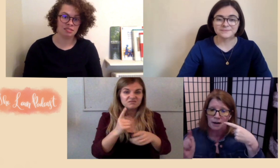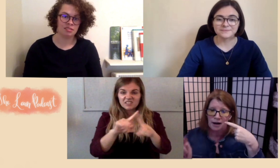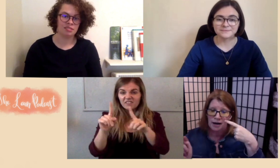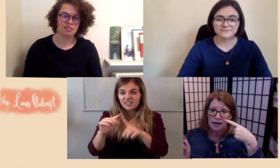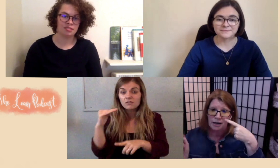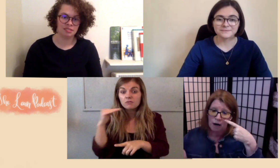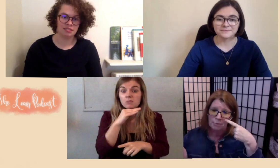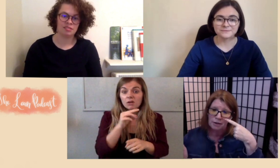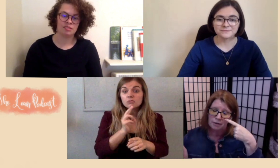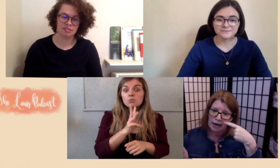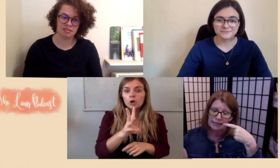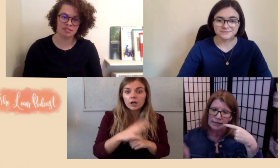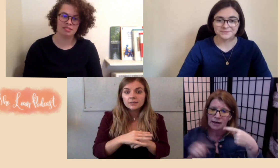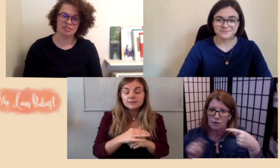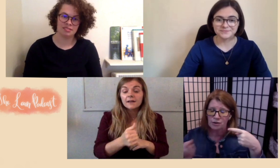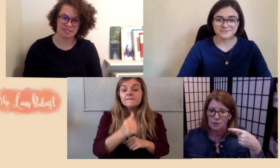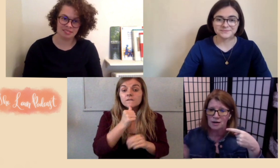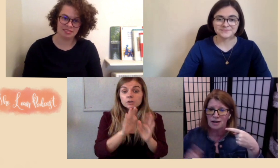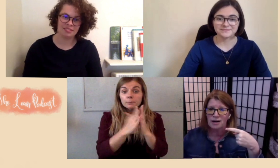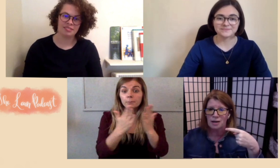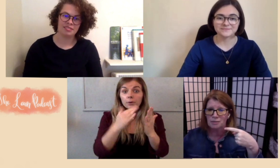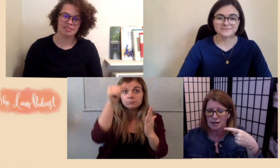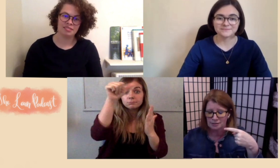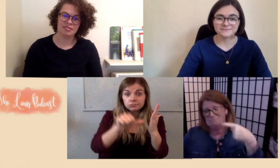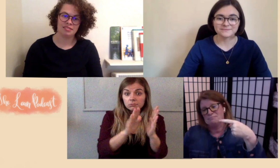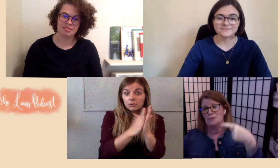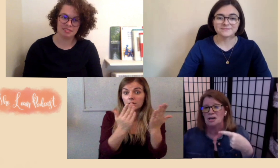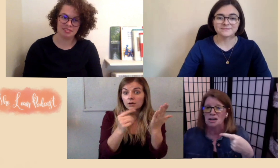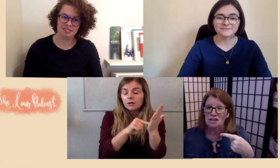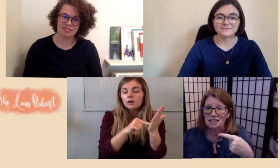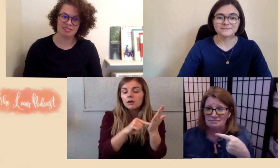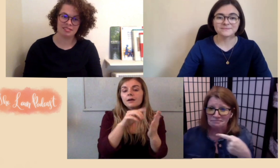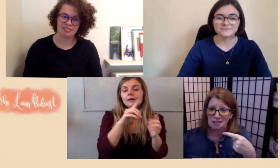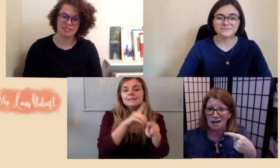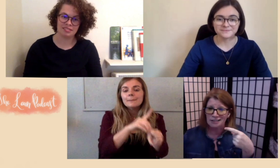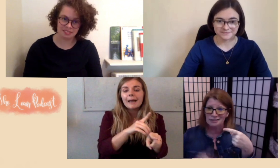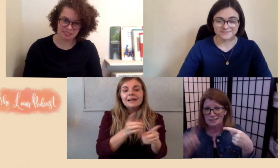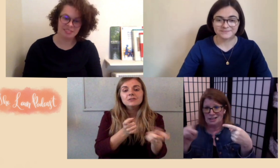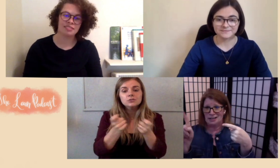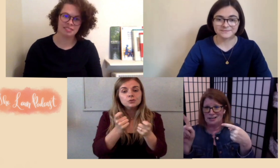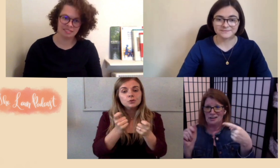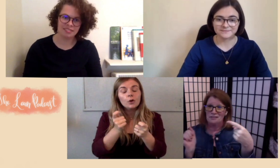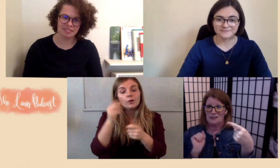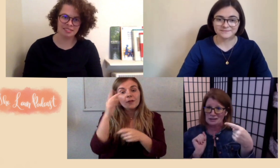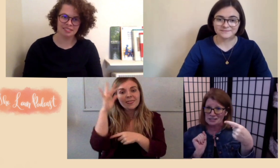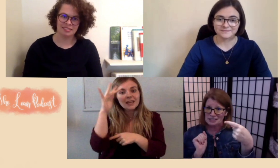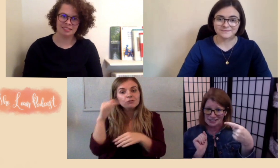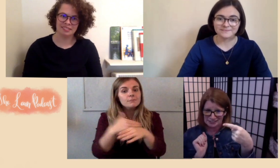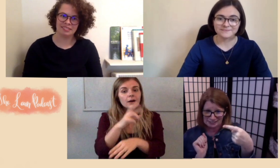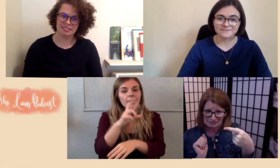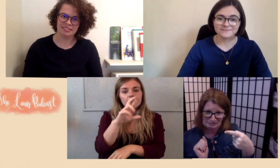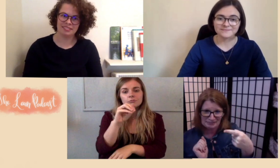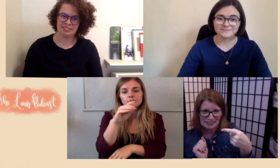Found it." So I, at some point, got the book out of the library and read it.